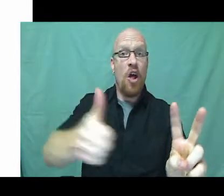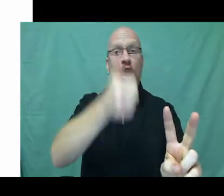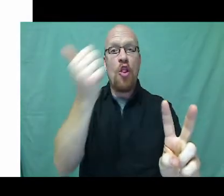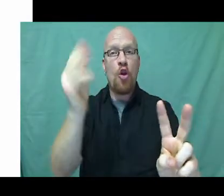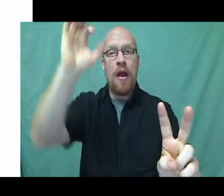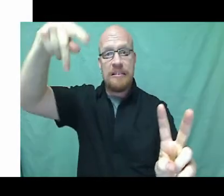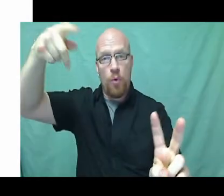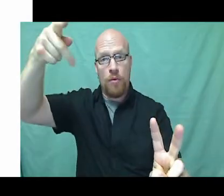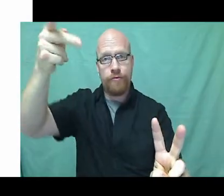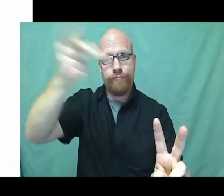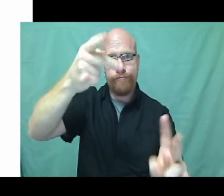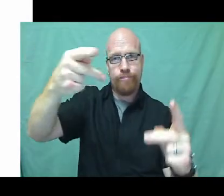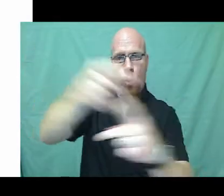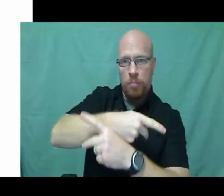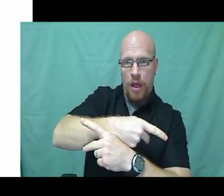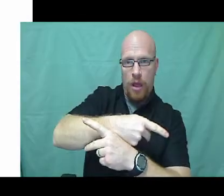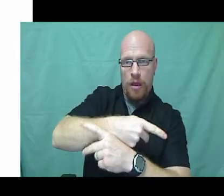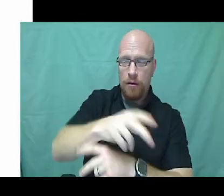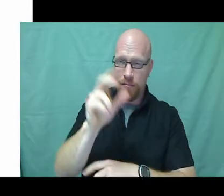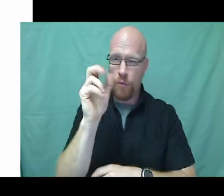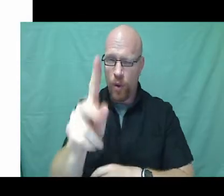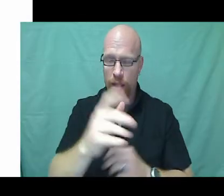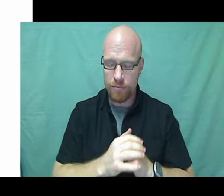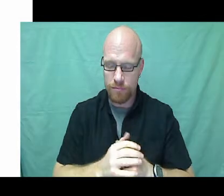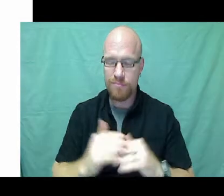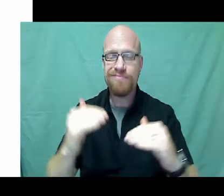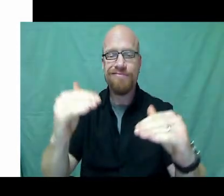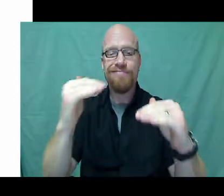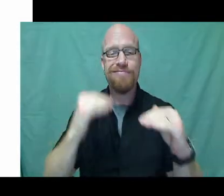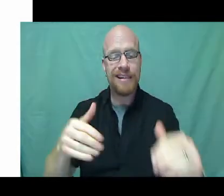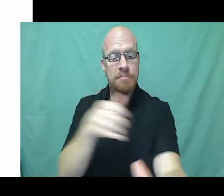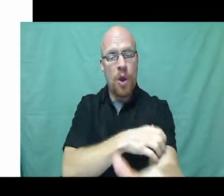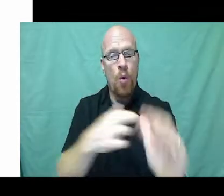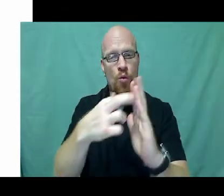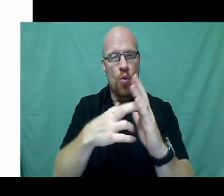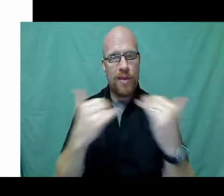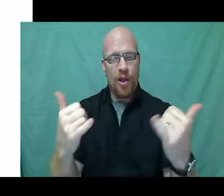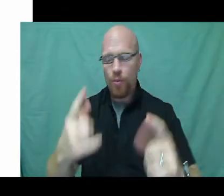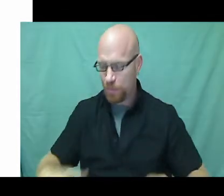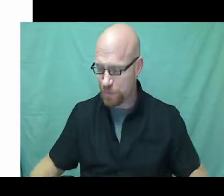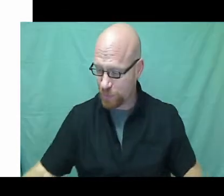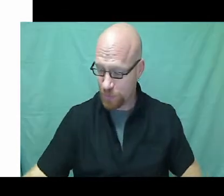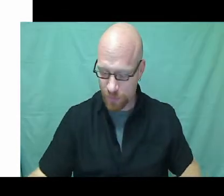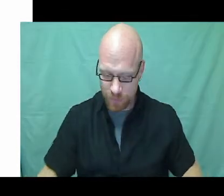This is a case where we have like x squared to another power, so a power a to a power.